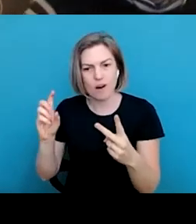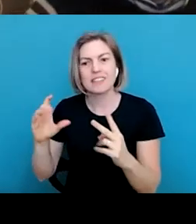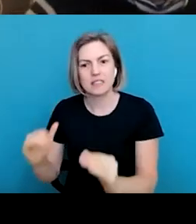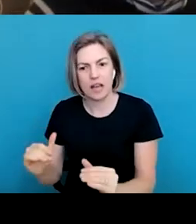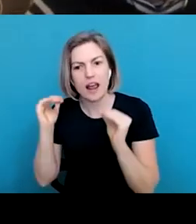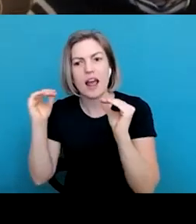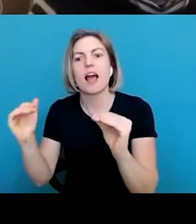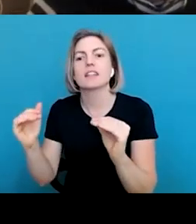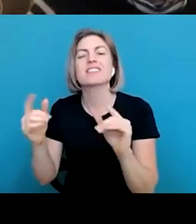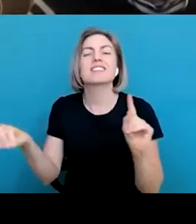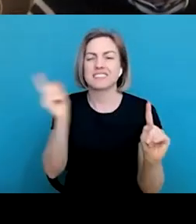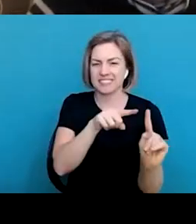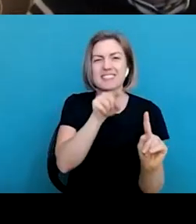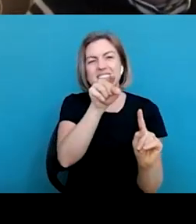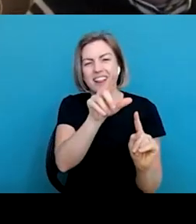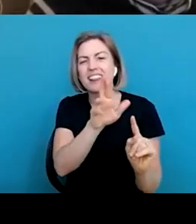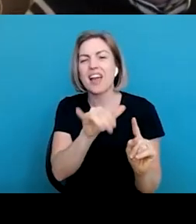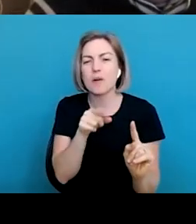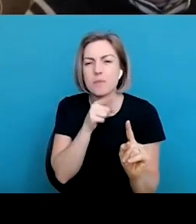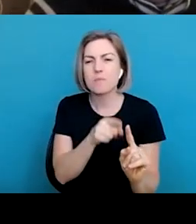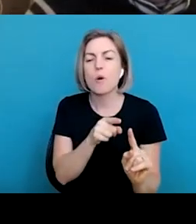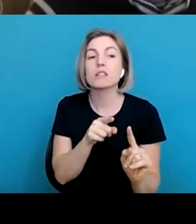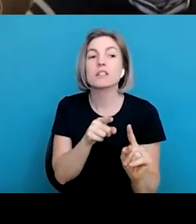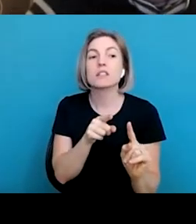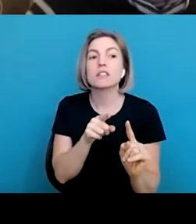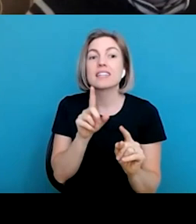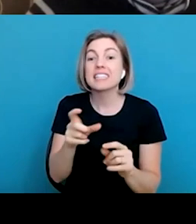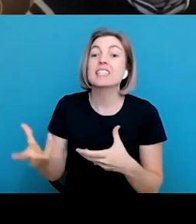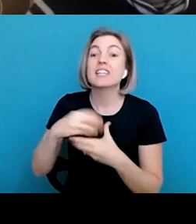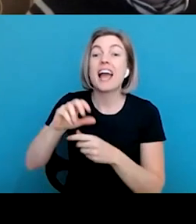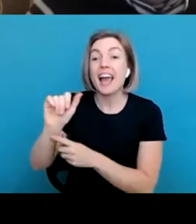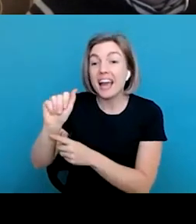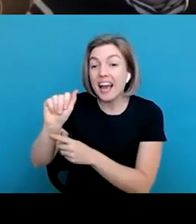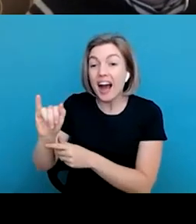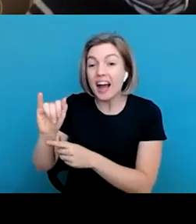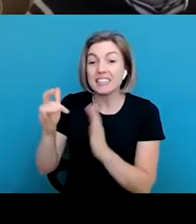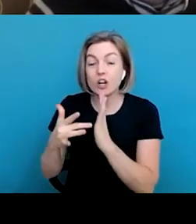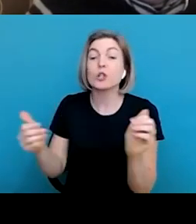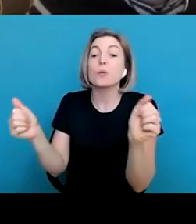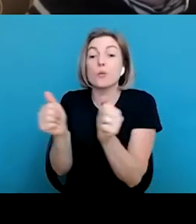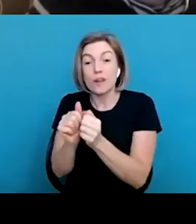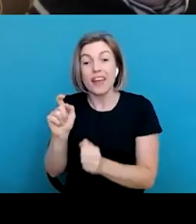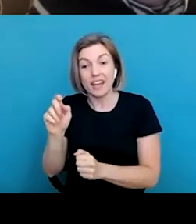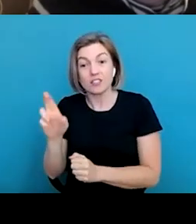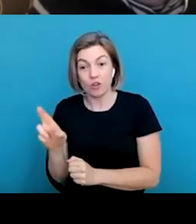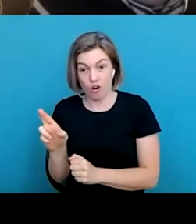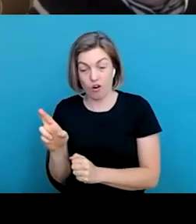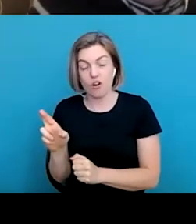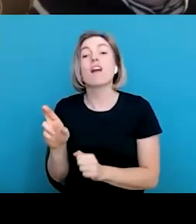to Larry 's point before, that we can incorporate AI technology together with XR so that we can better support people people.